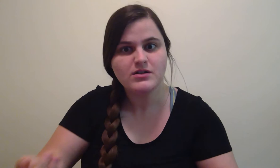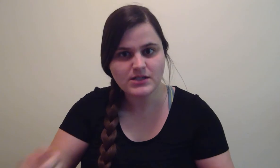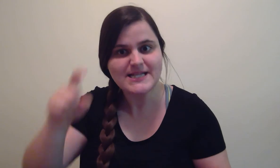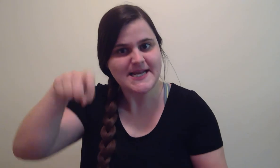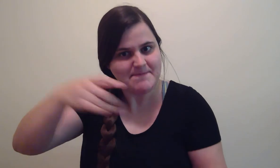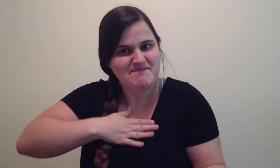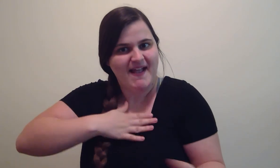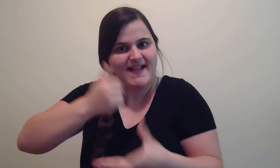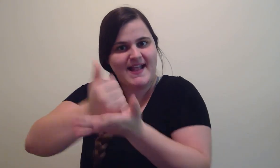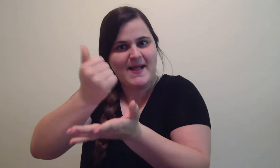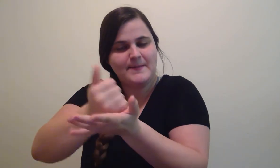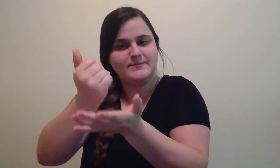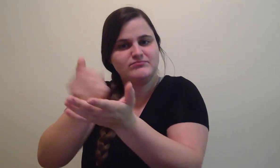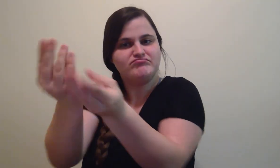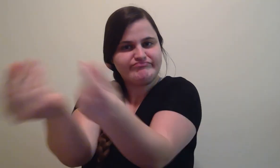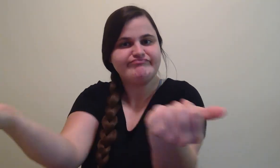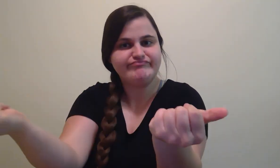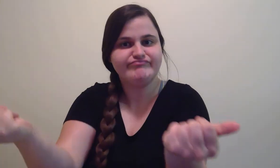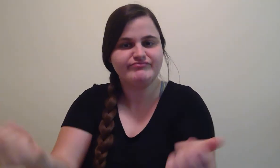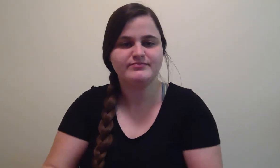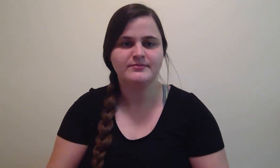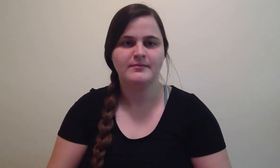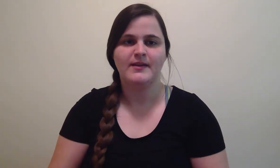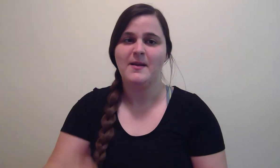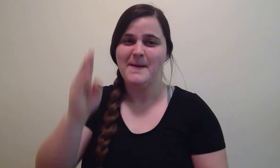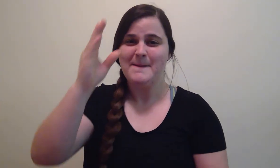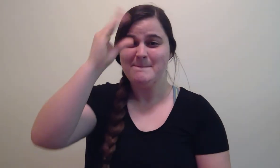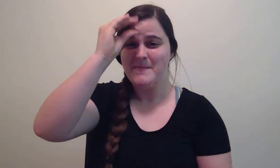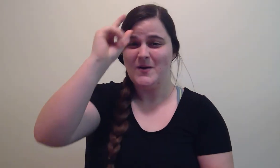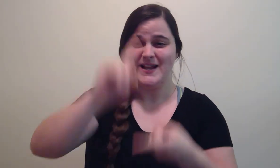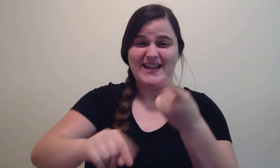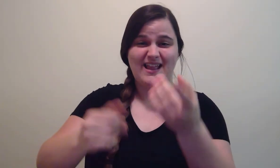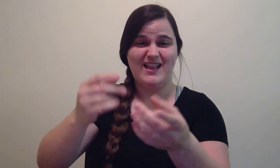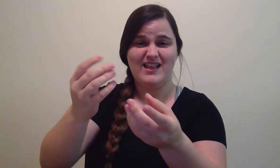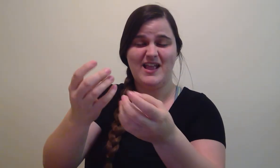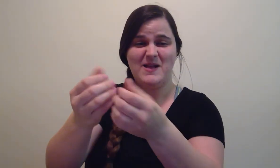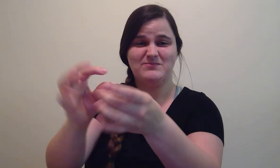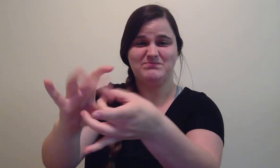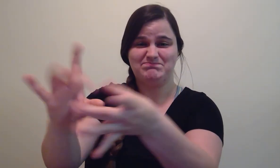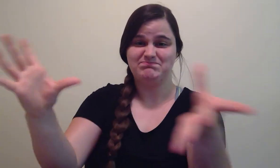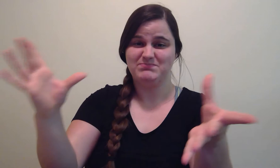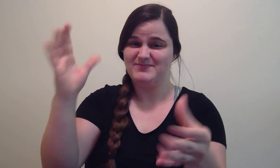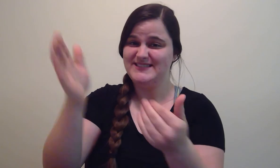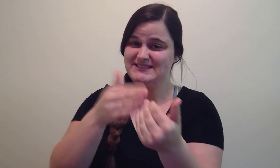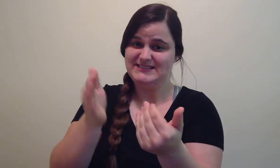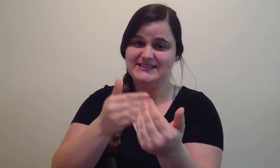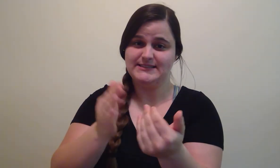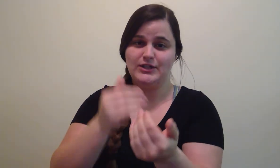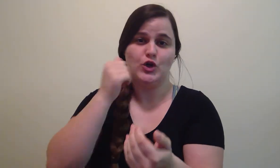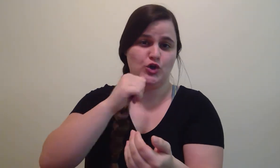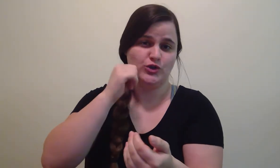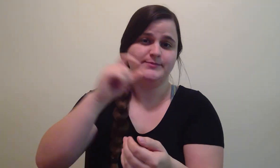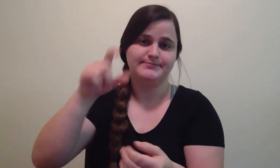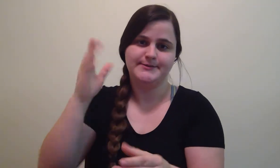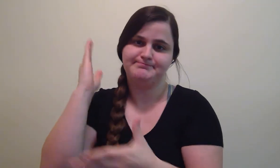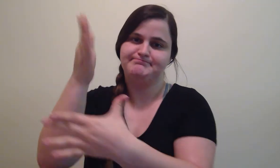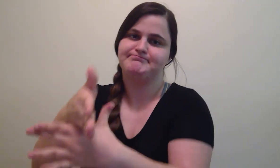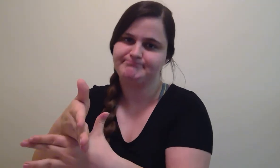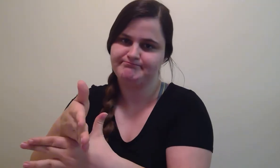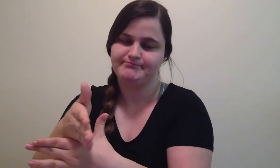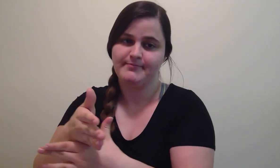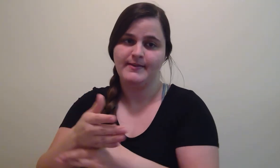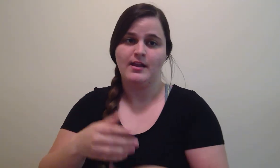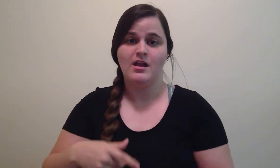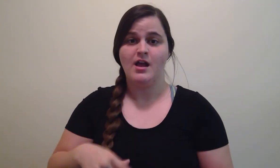No, this wasn't a job a boy could do gracefully. This was a job for a girl.